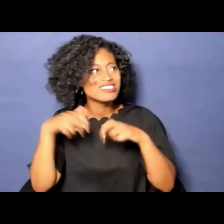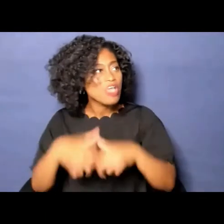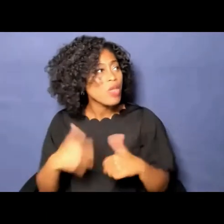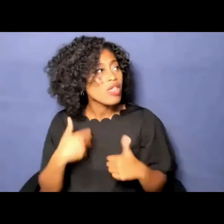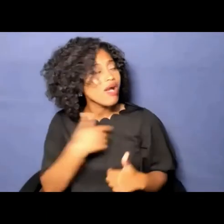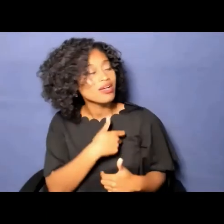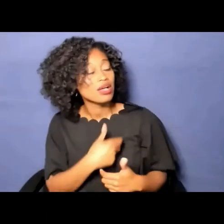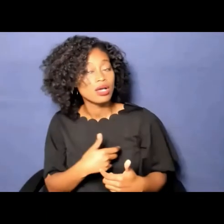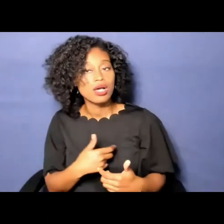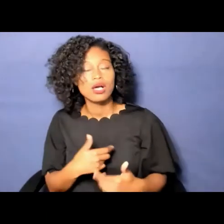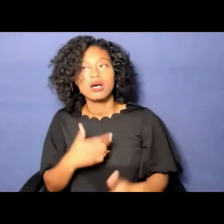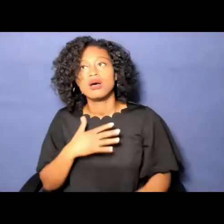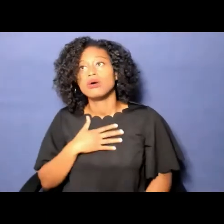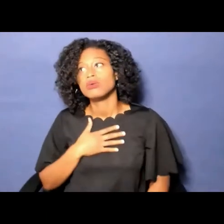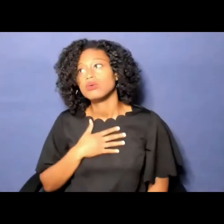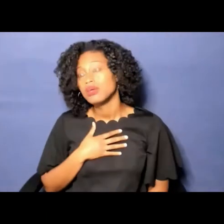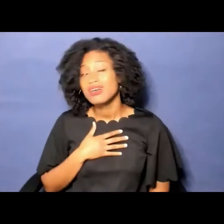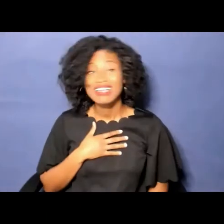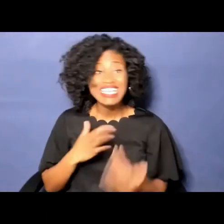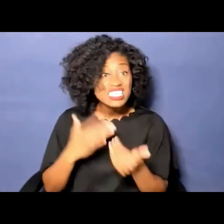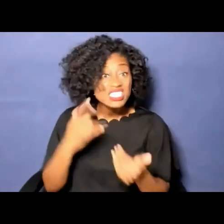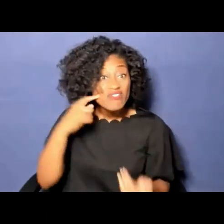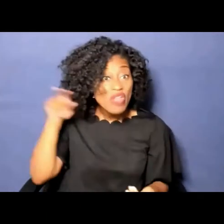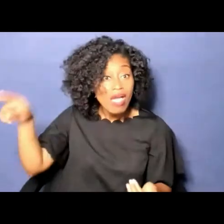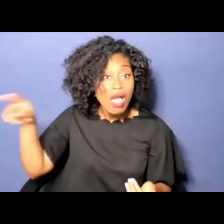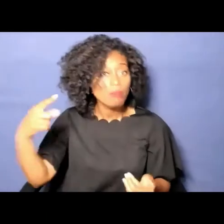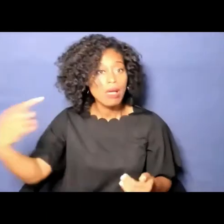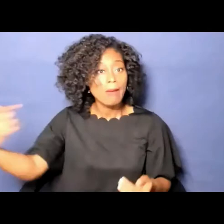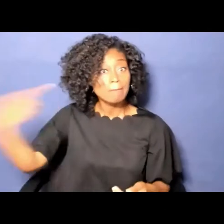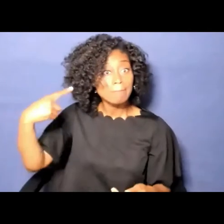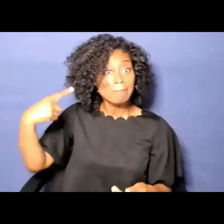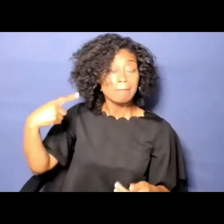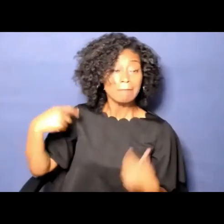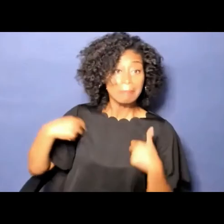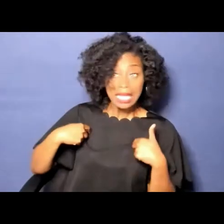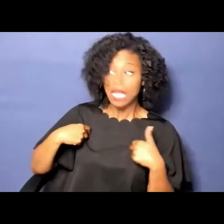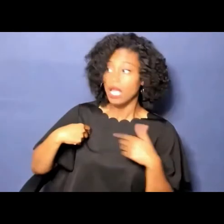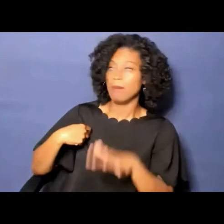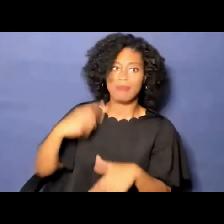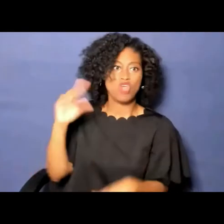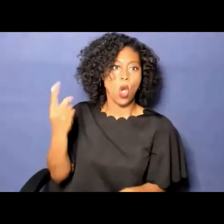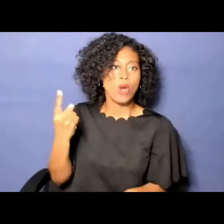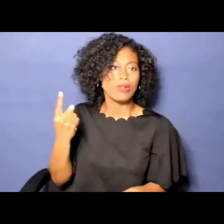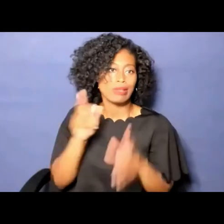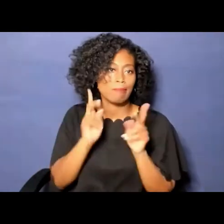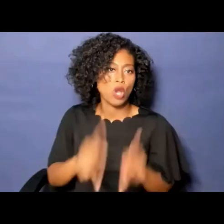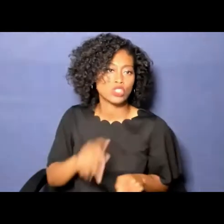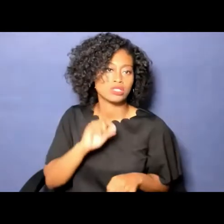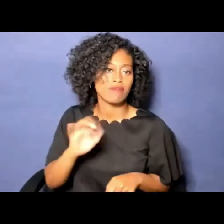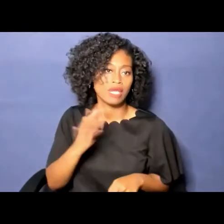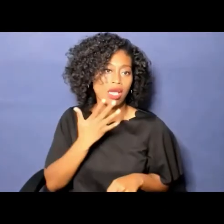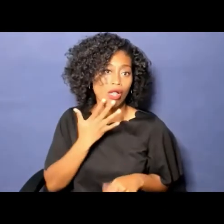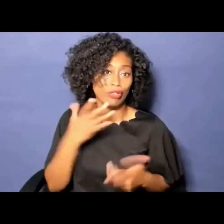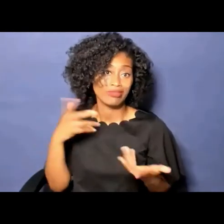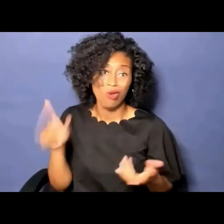It was easy for them to spot me, I was the only person of color. I was relieved. They